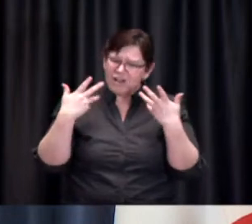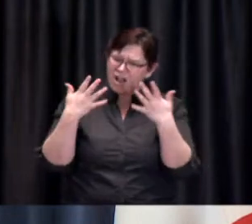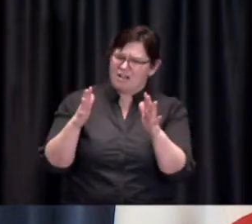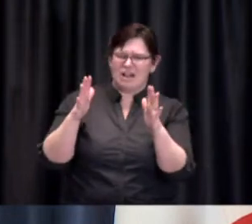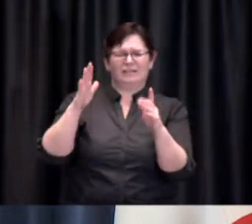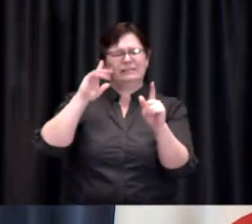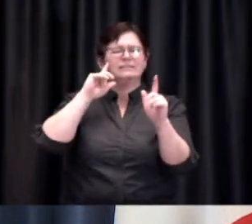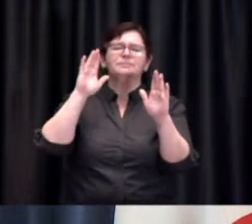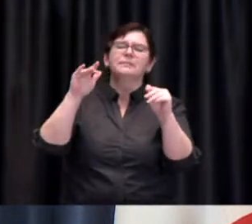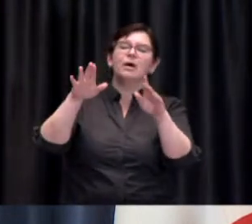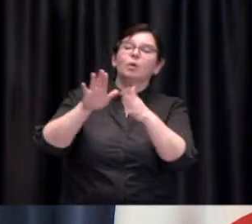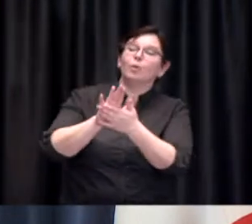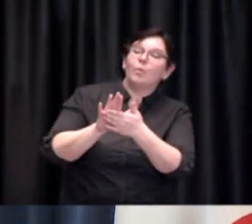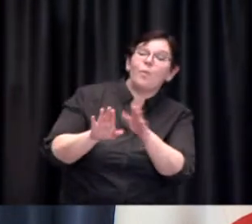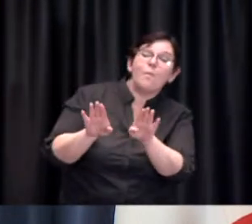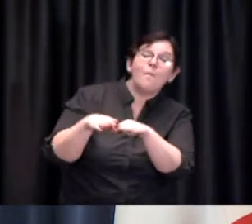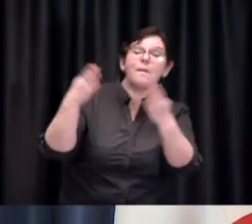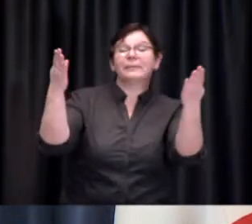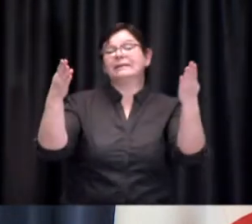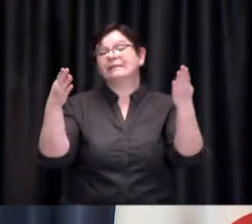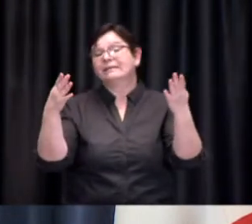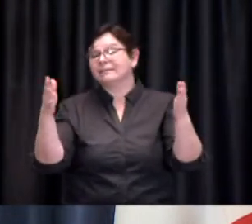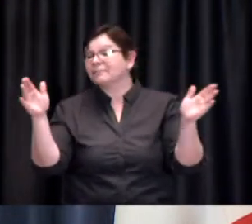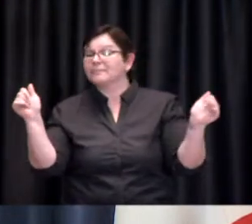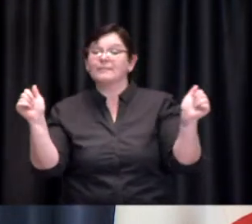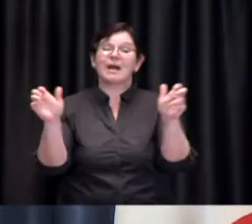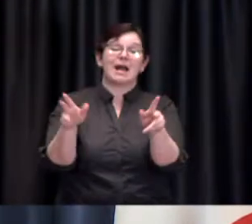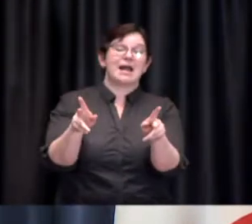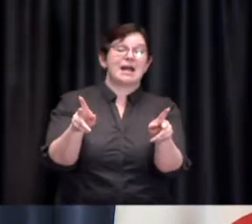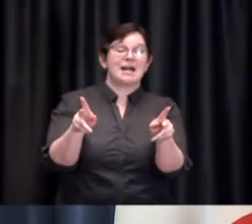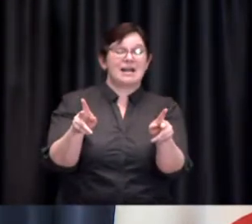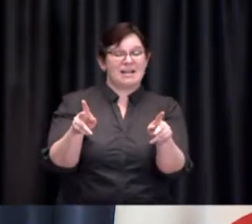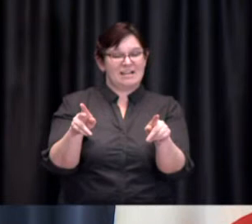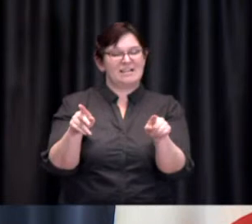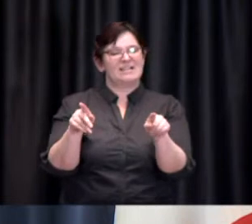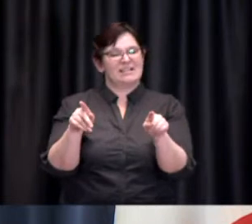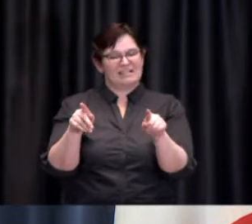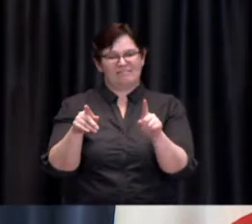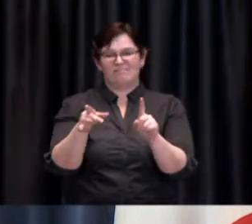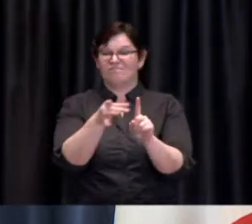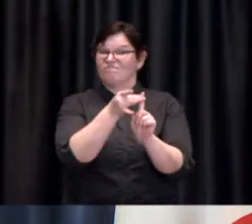to in-person learning we were expecting that we would see cases within those settings and in light